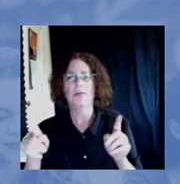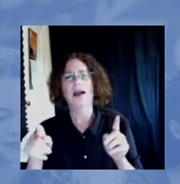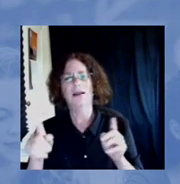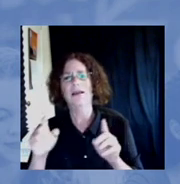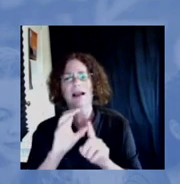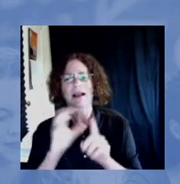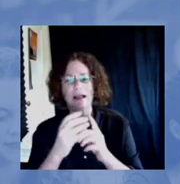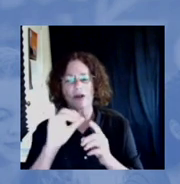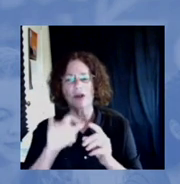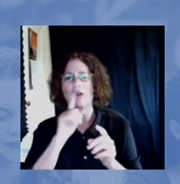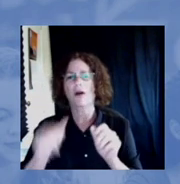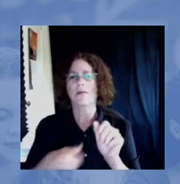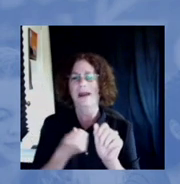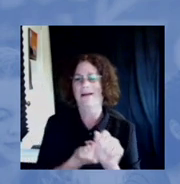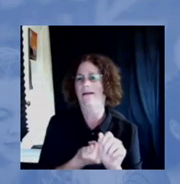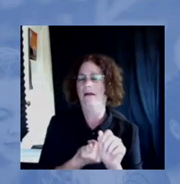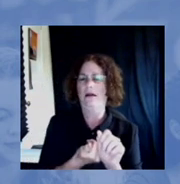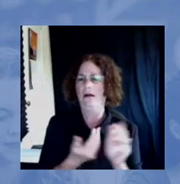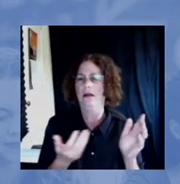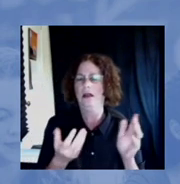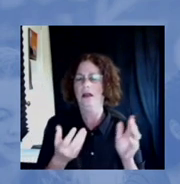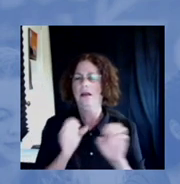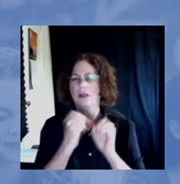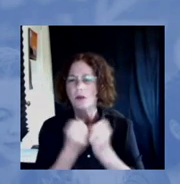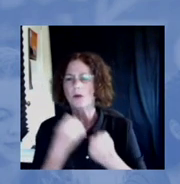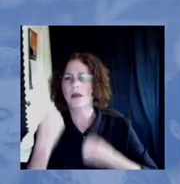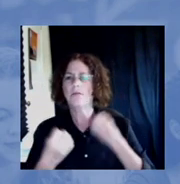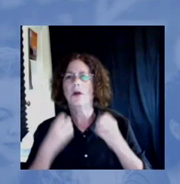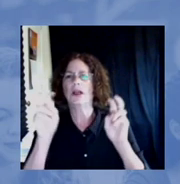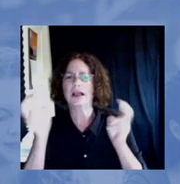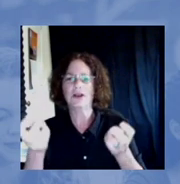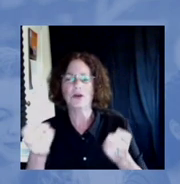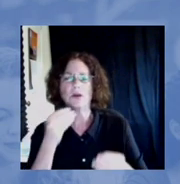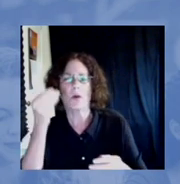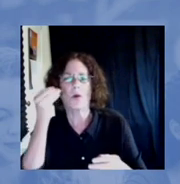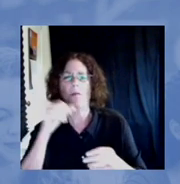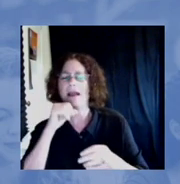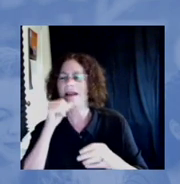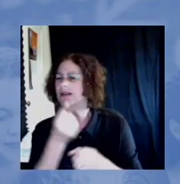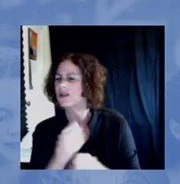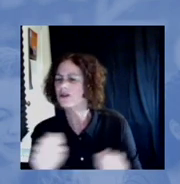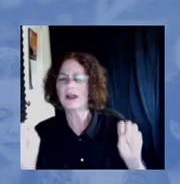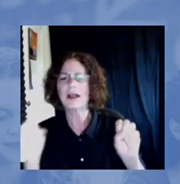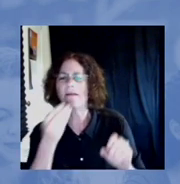SO THE SOCIAL, EMOTIONAL ISSUES, HOME INSECURITY, FOOD INSECURITY, LACK OF ACCESS TO HEALTHCARE,